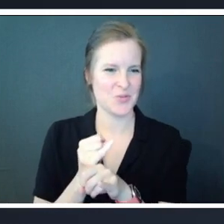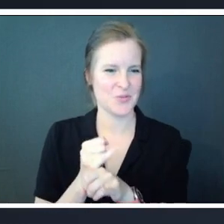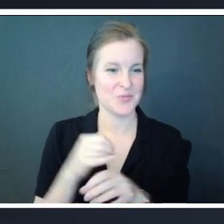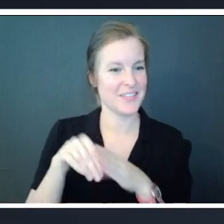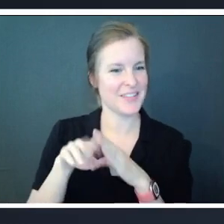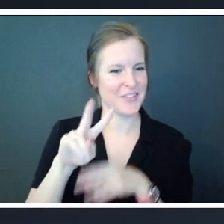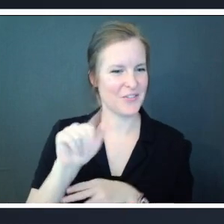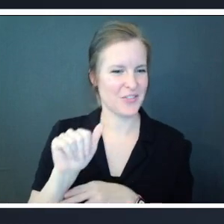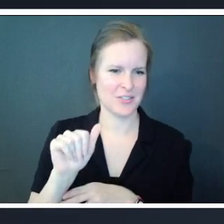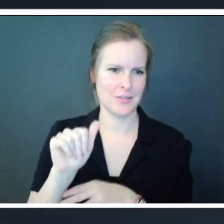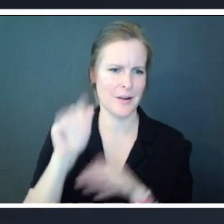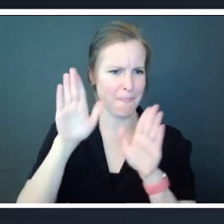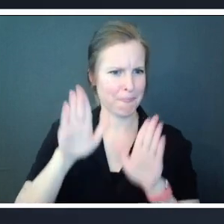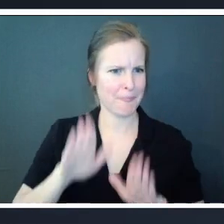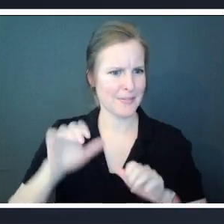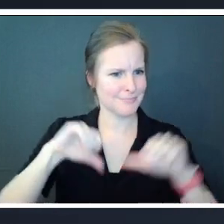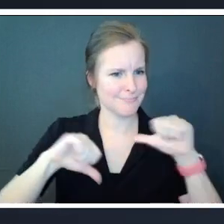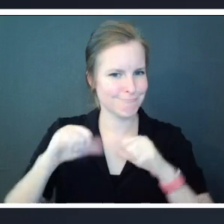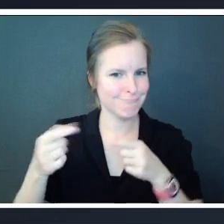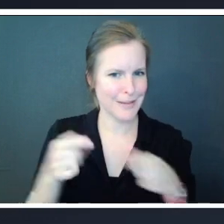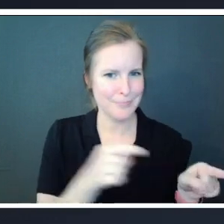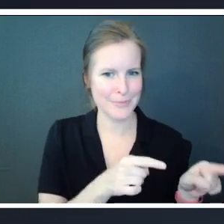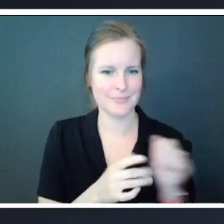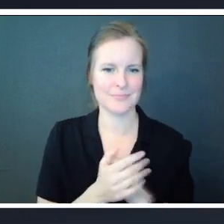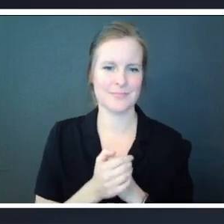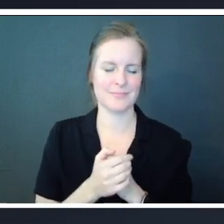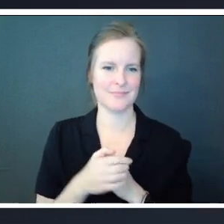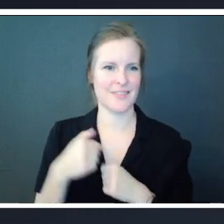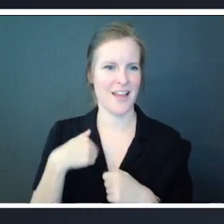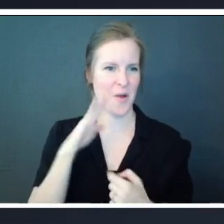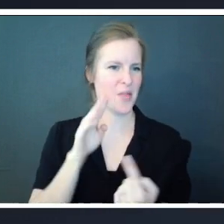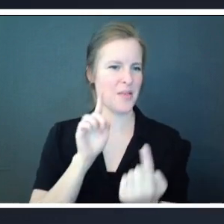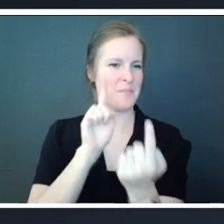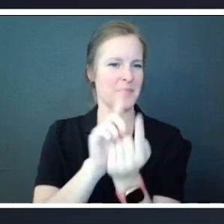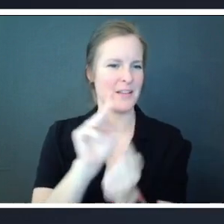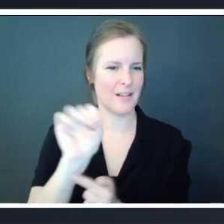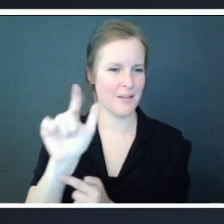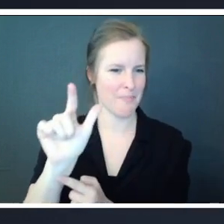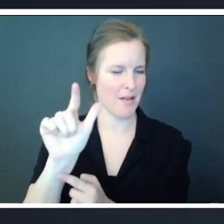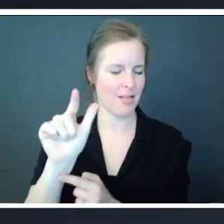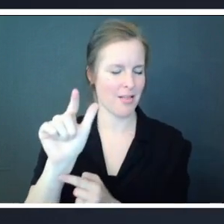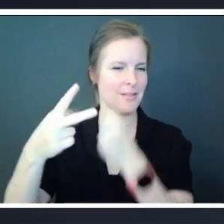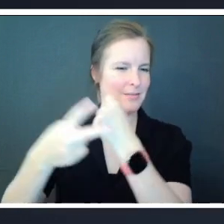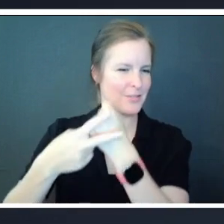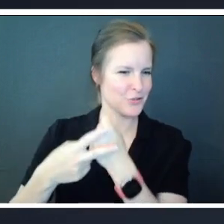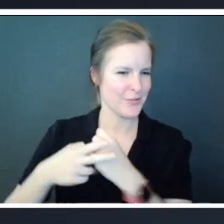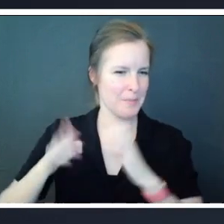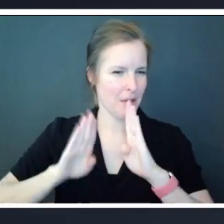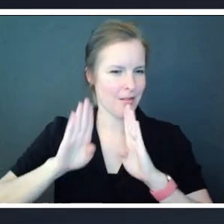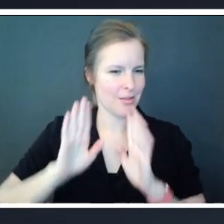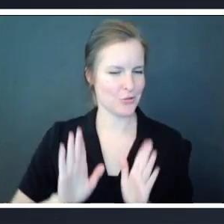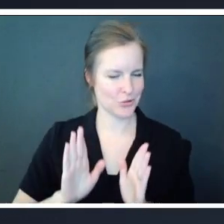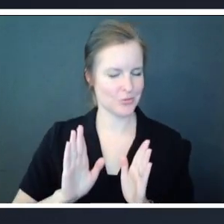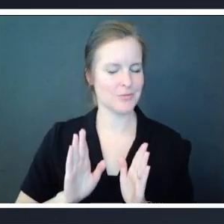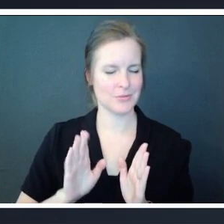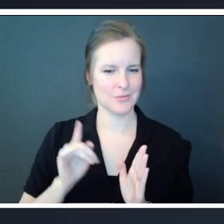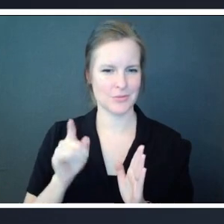place. I'm about to meet Mel, a conservation biologist. As part of her unusual career, now